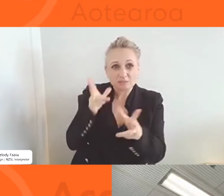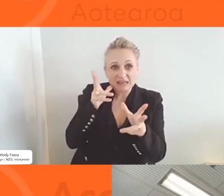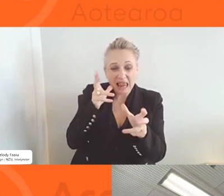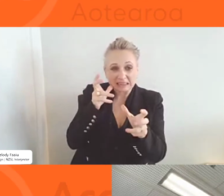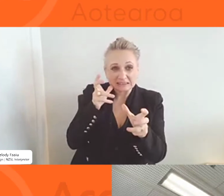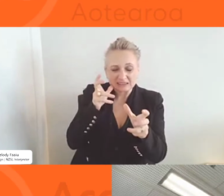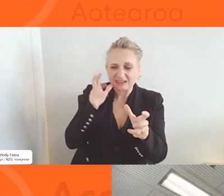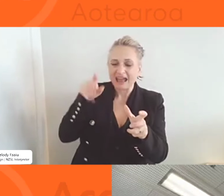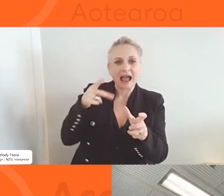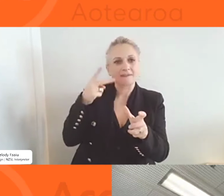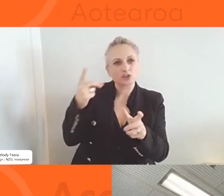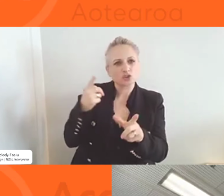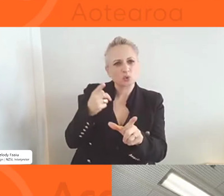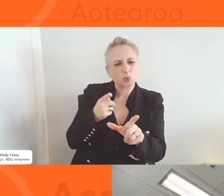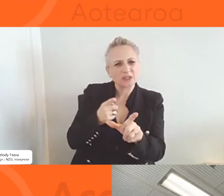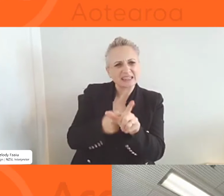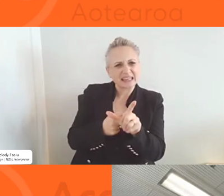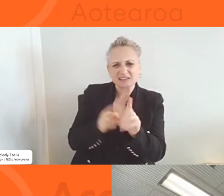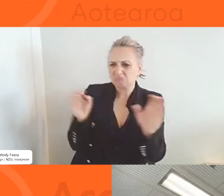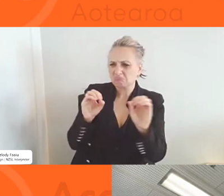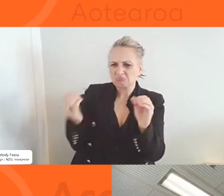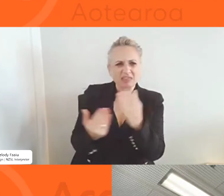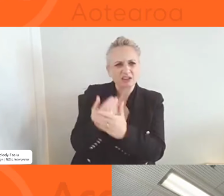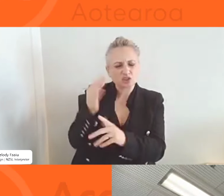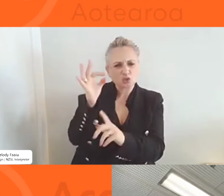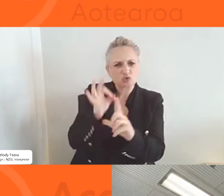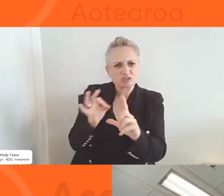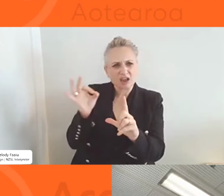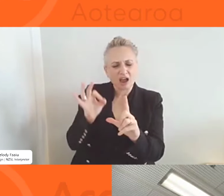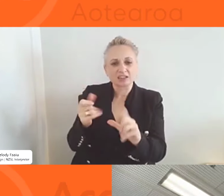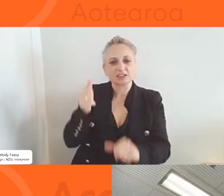present new designs. Now I know Mike Potter from Disability Connect,